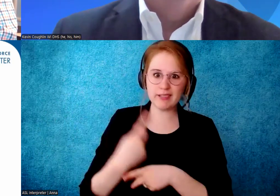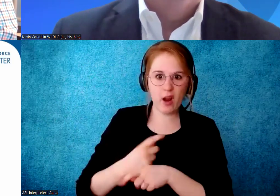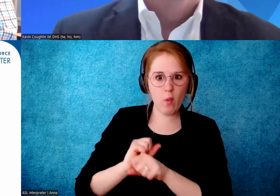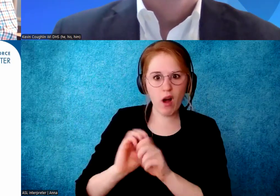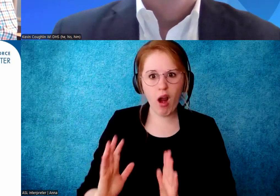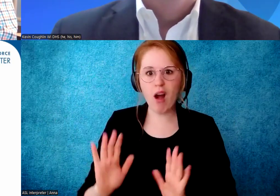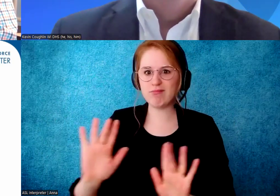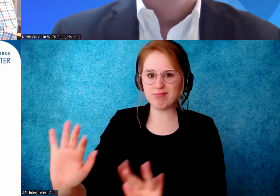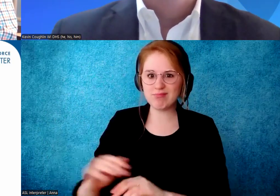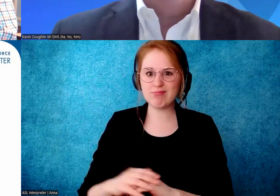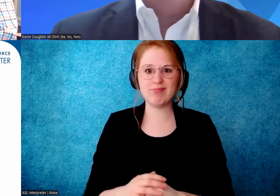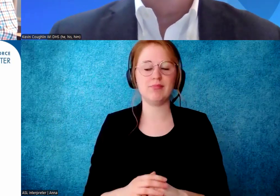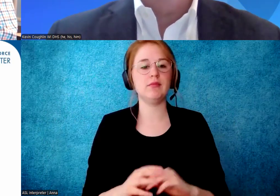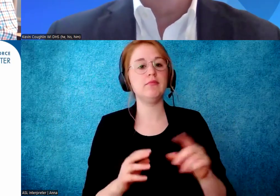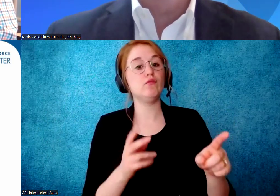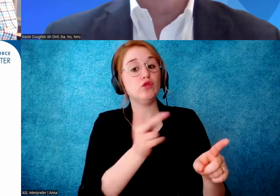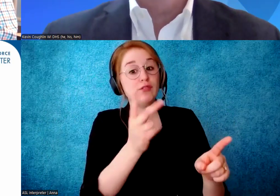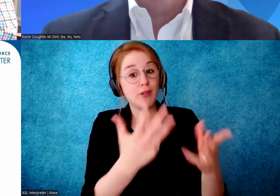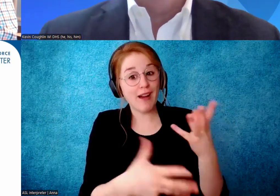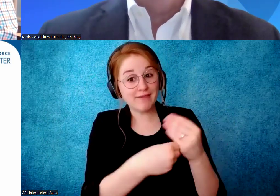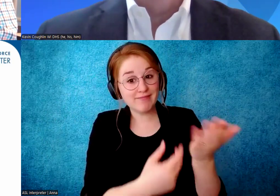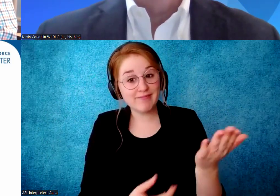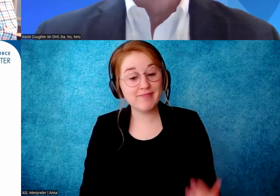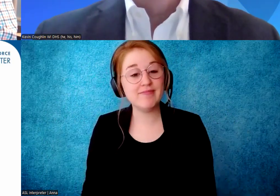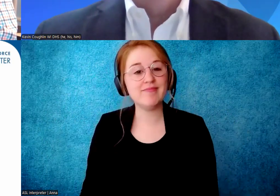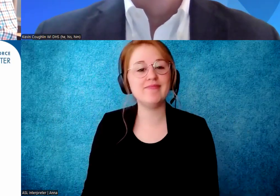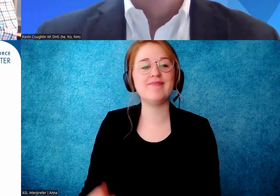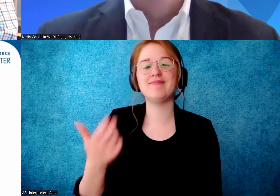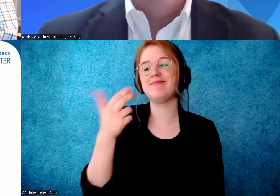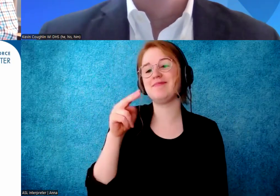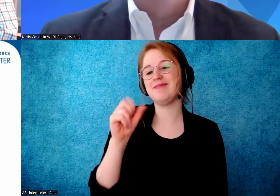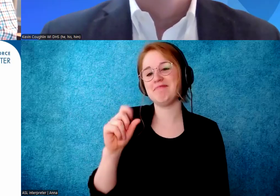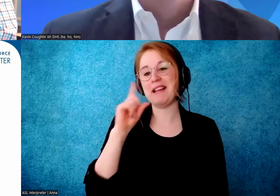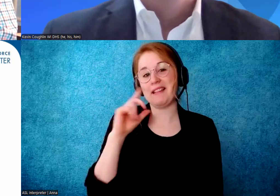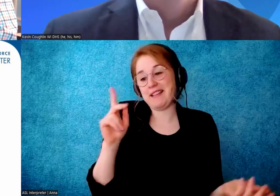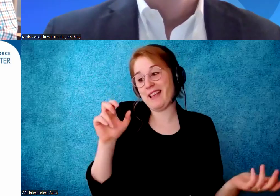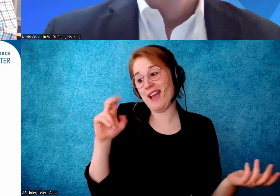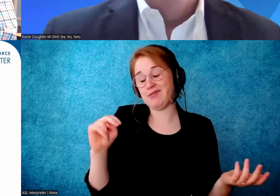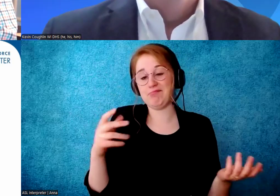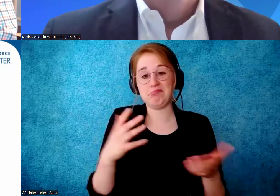Susan, Hans, anything else you want to add there? Well, I think Kevin really hit it. I mean, I think really one